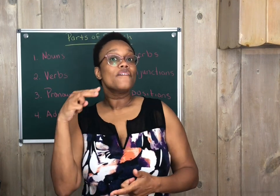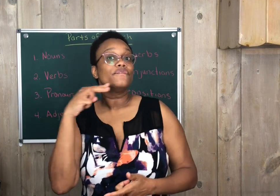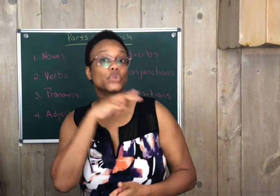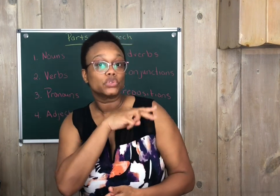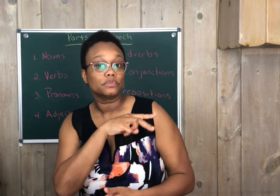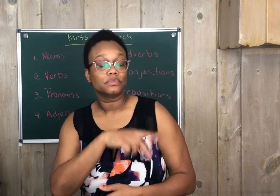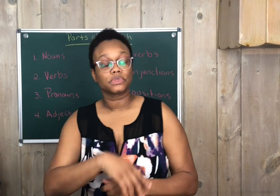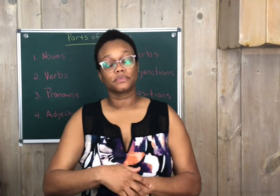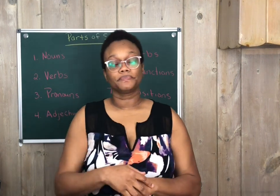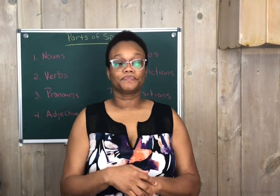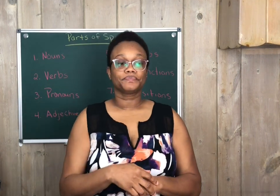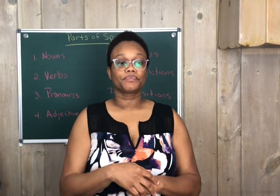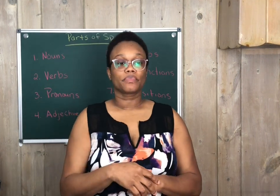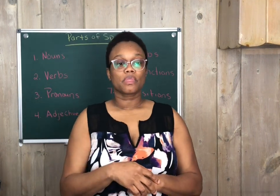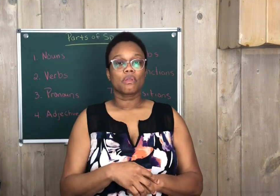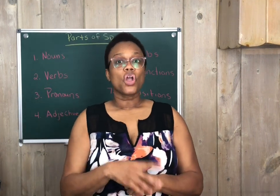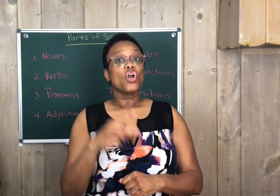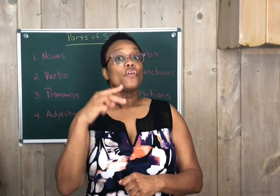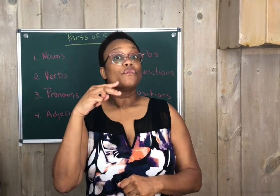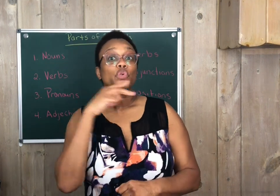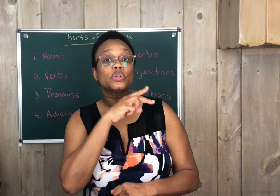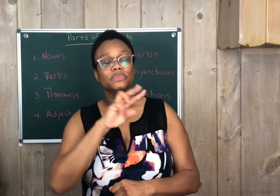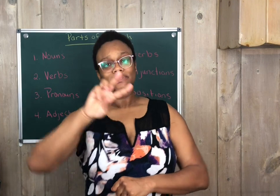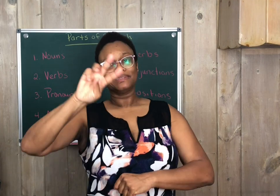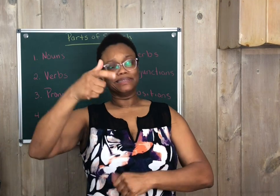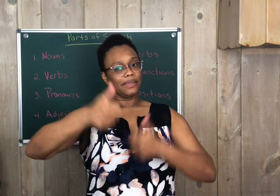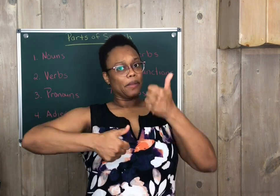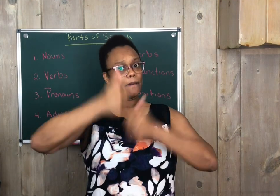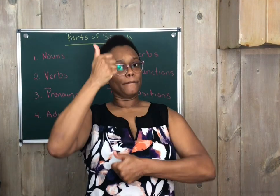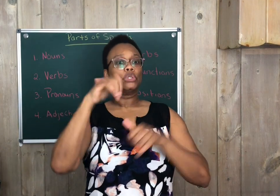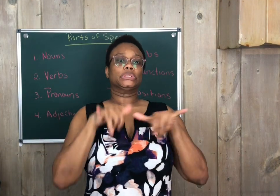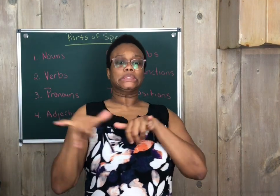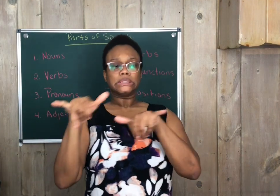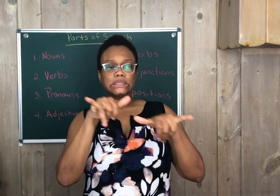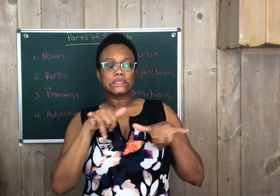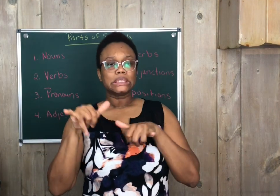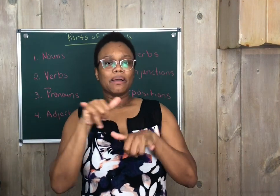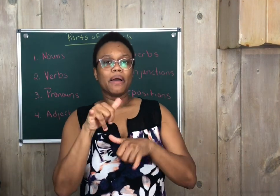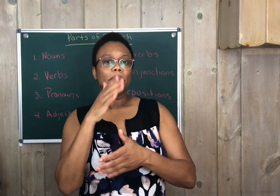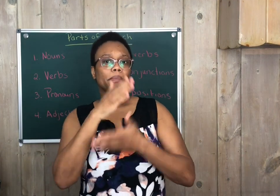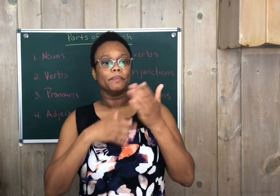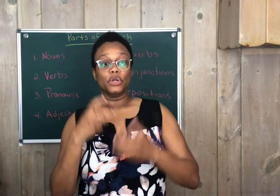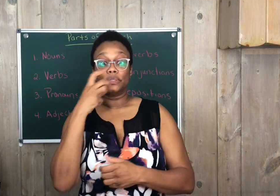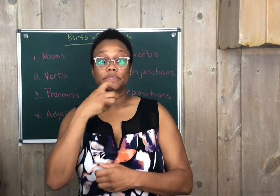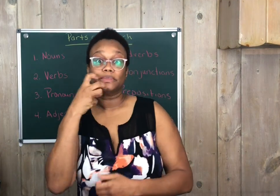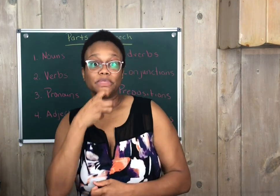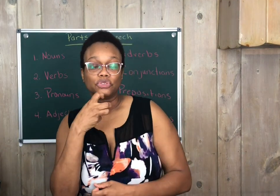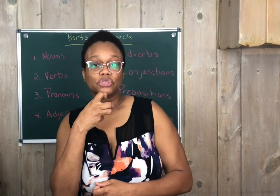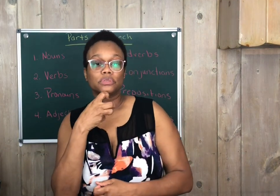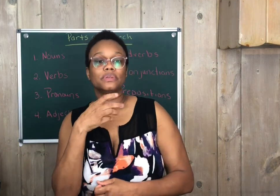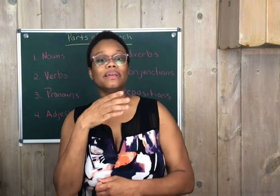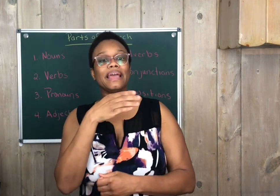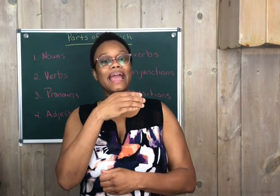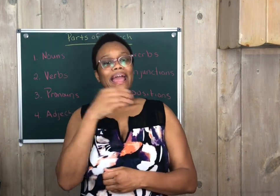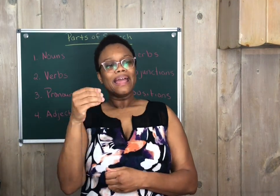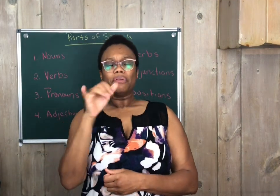The next group are verbs verbs are the second most common part of speech to identify